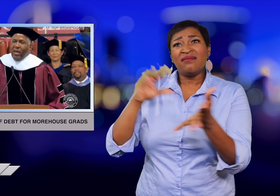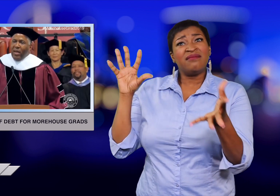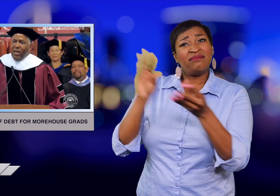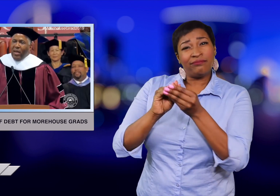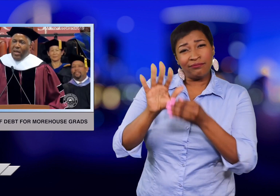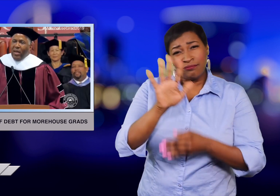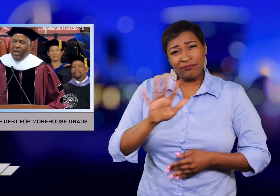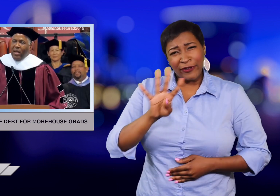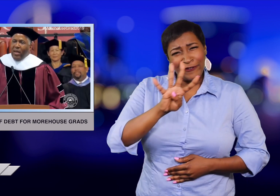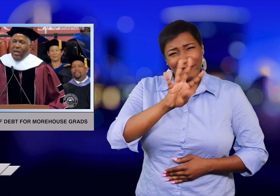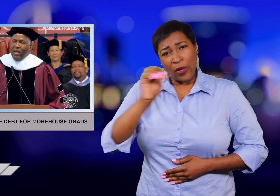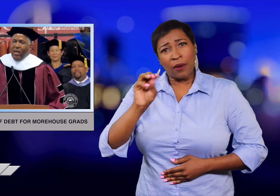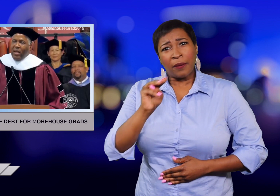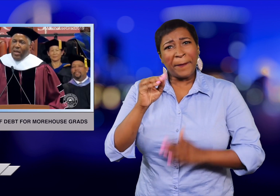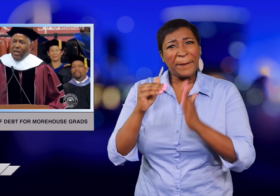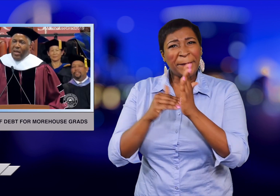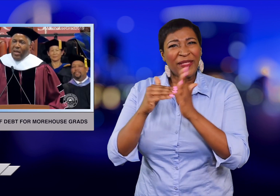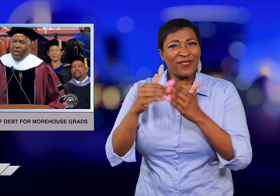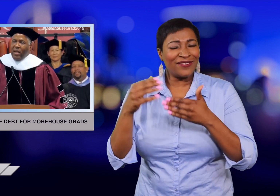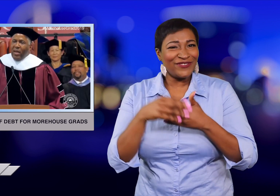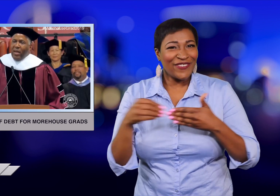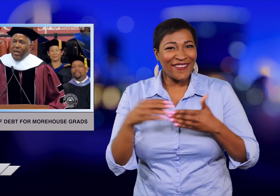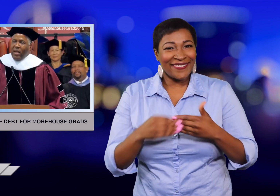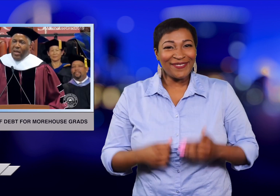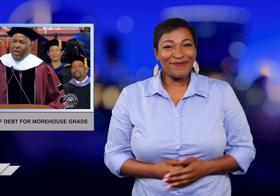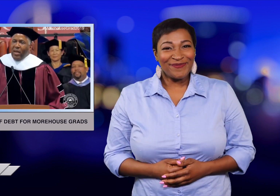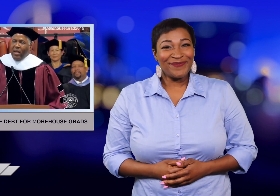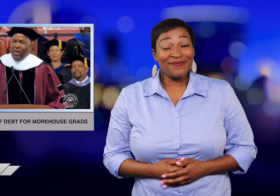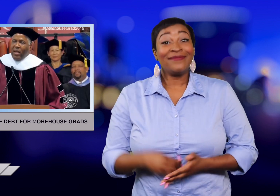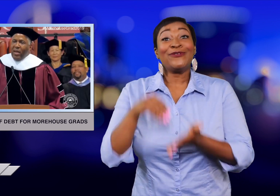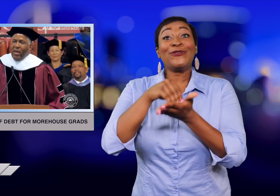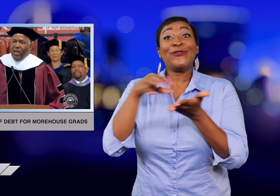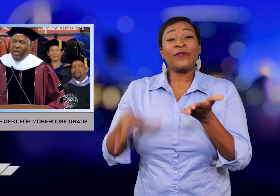The amount totals roughly $40 million.